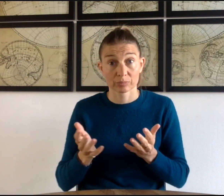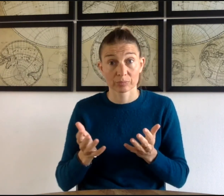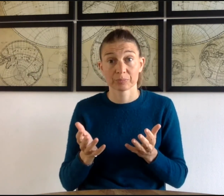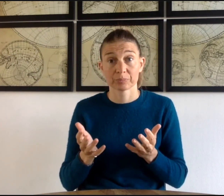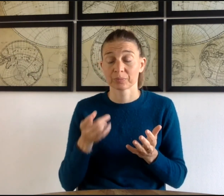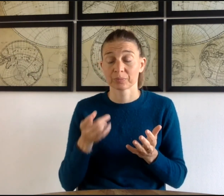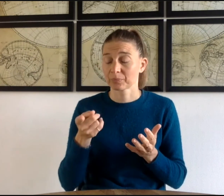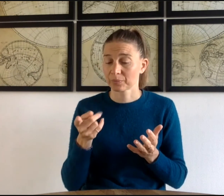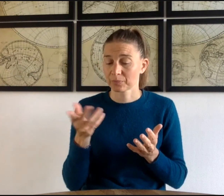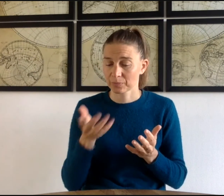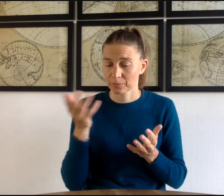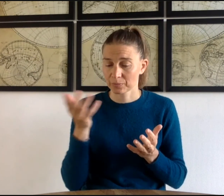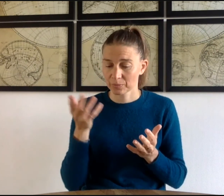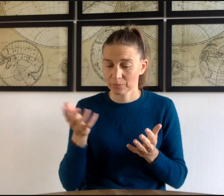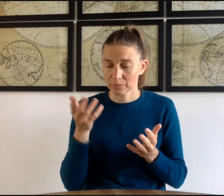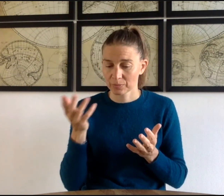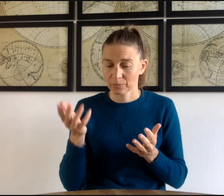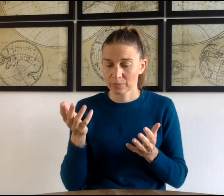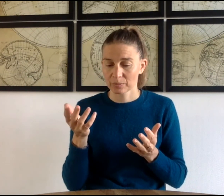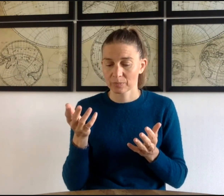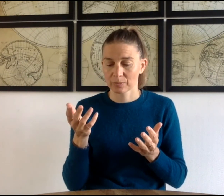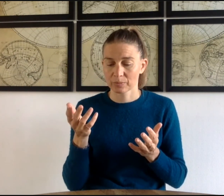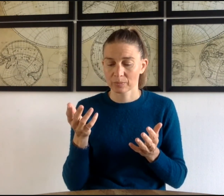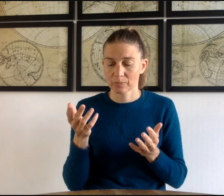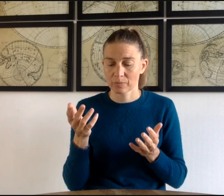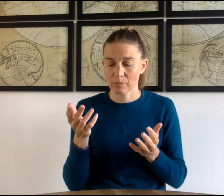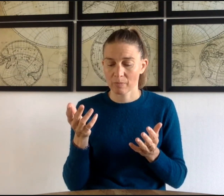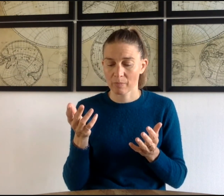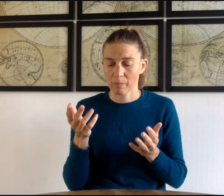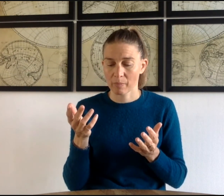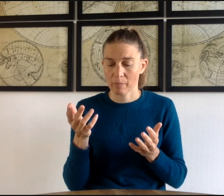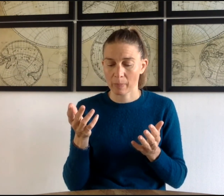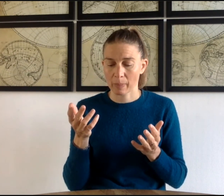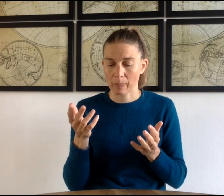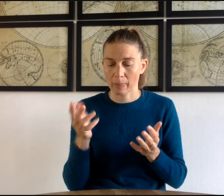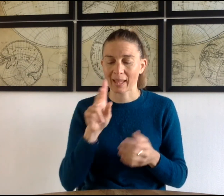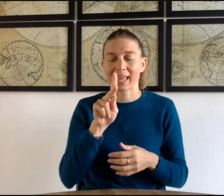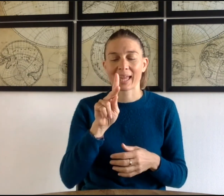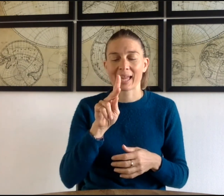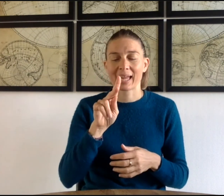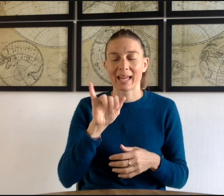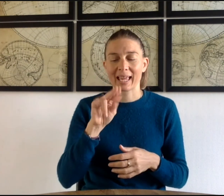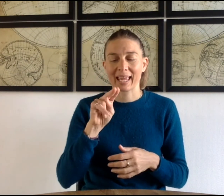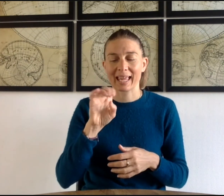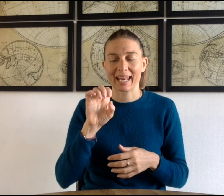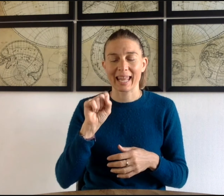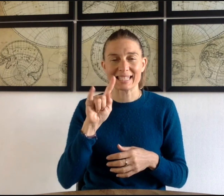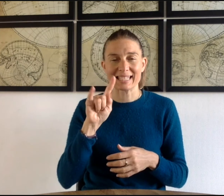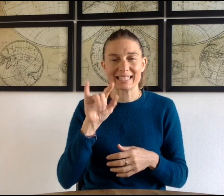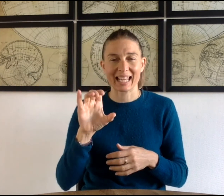He's a physiotherapist and he was providing therapy